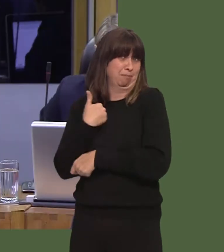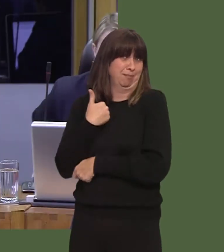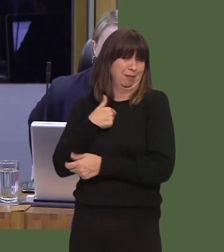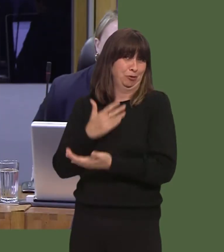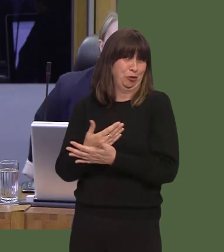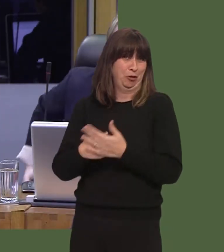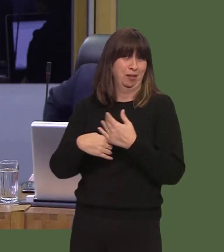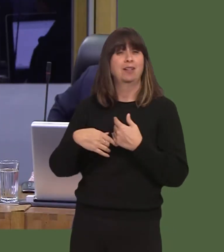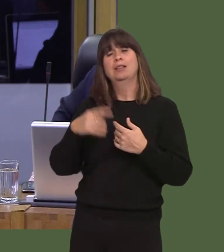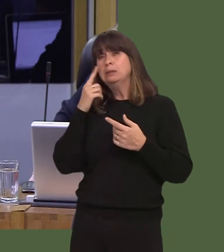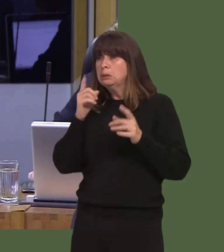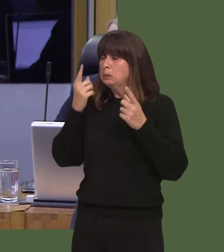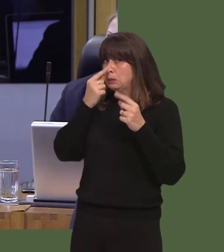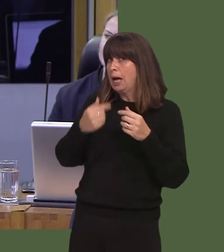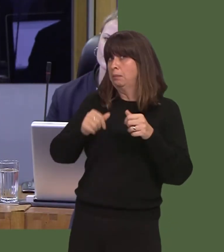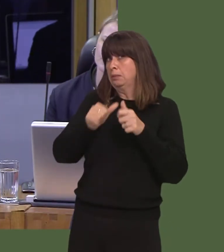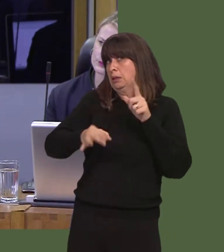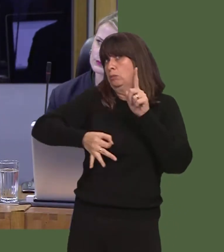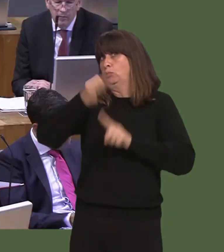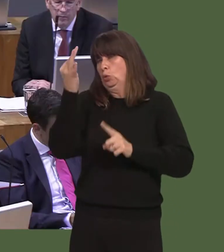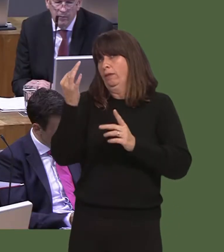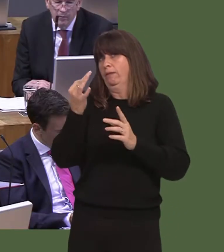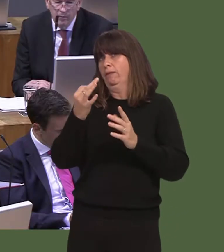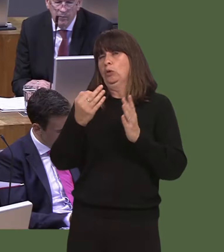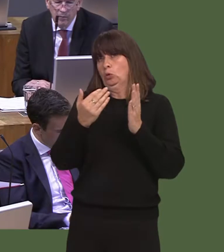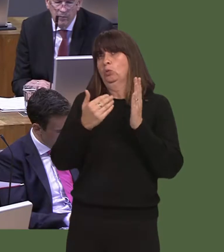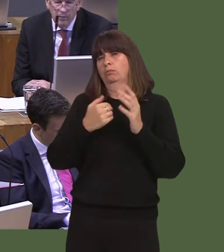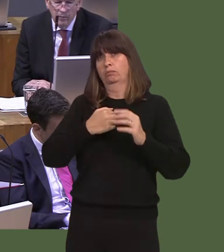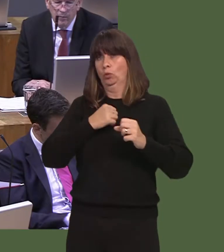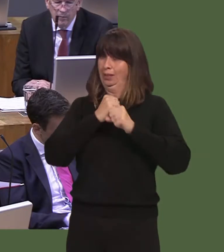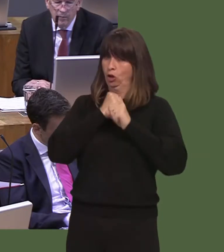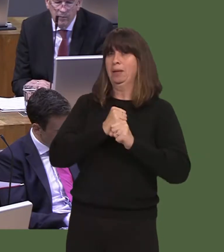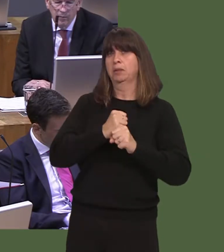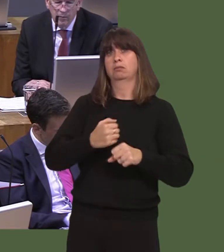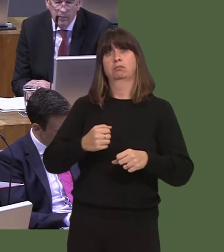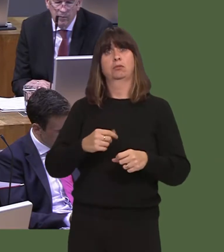week to see if there's anything more that we can do to build on the commitment and the action we've already taken.